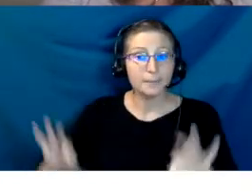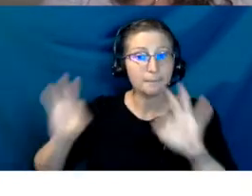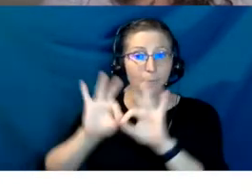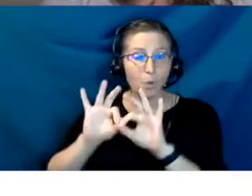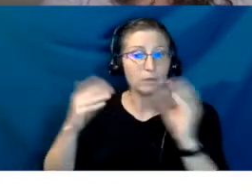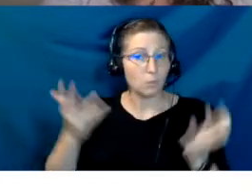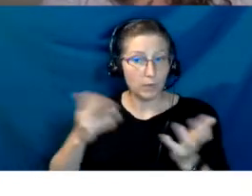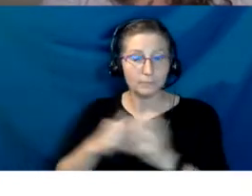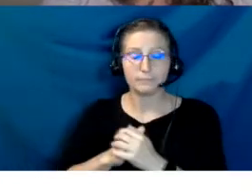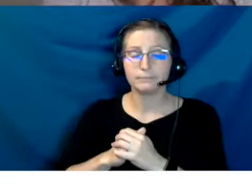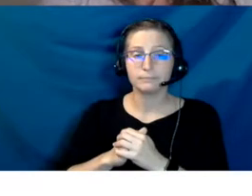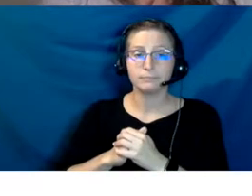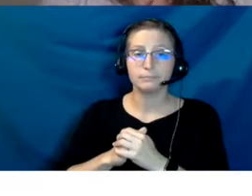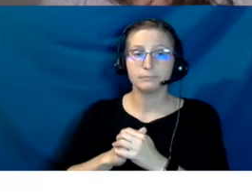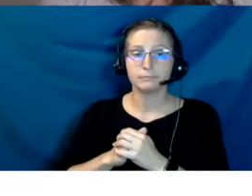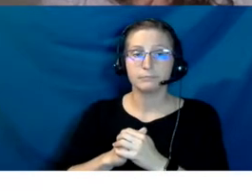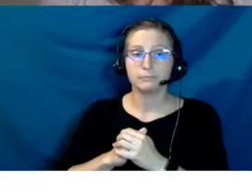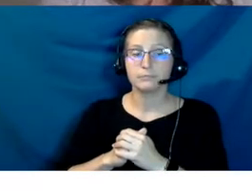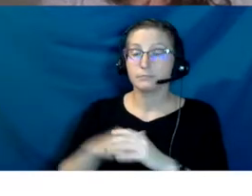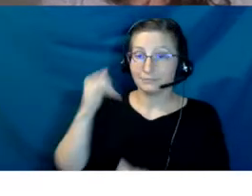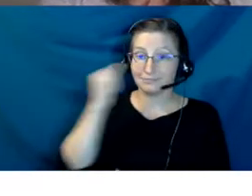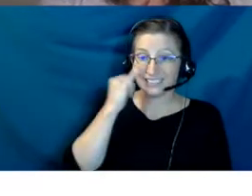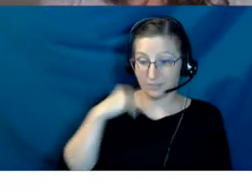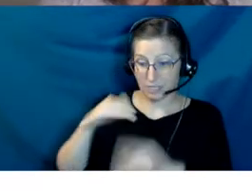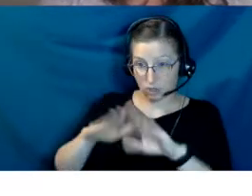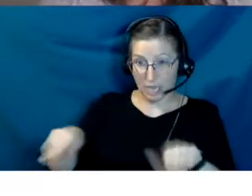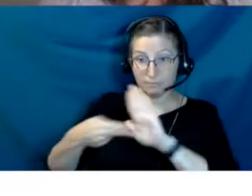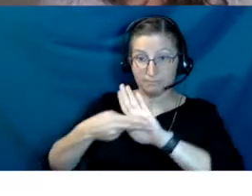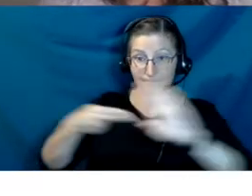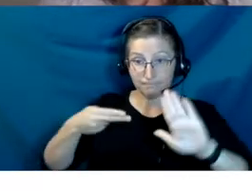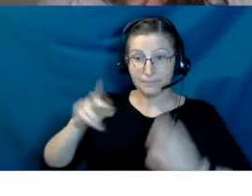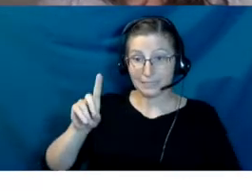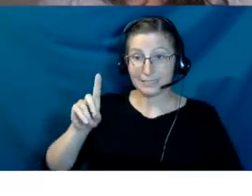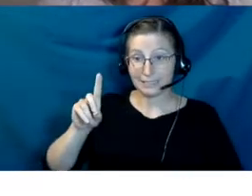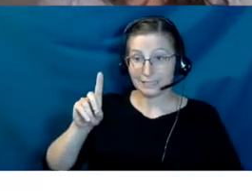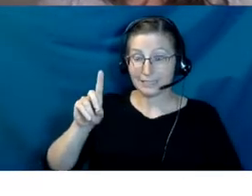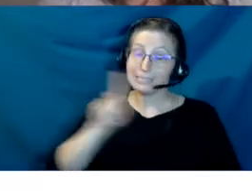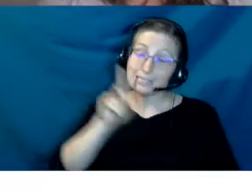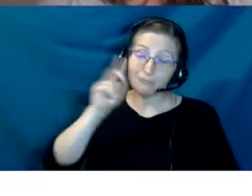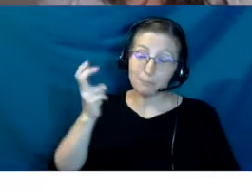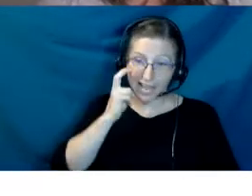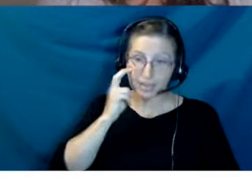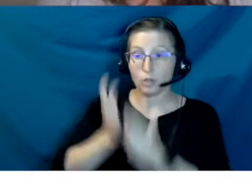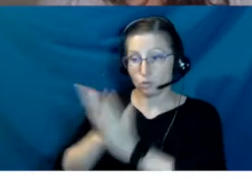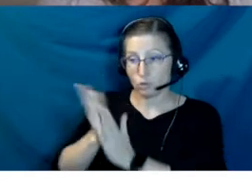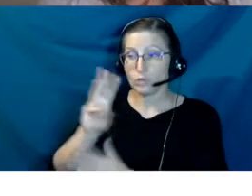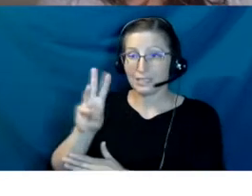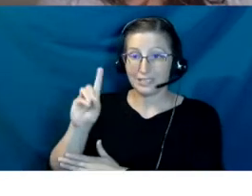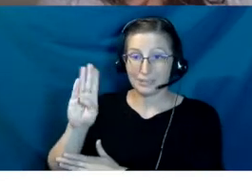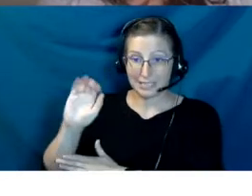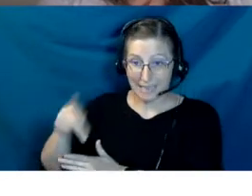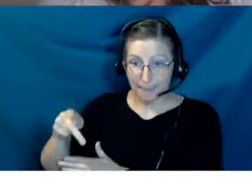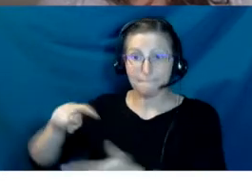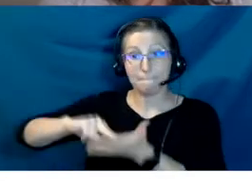through WDBTAP, it does not change the services on a child's IEP, that would be done through